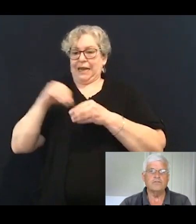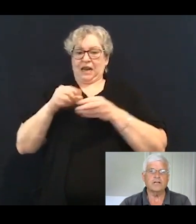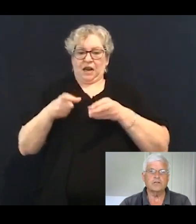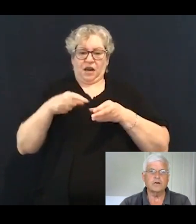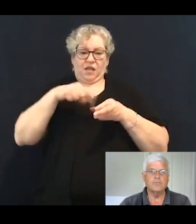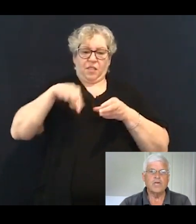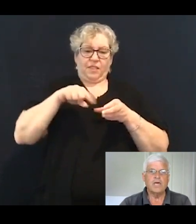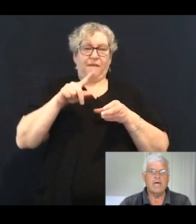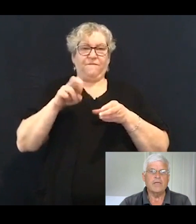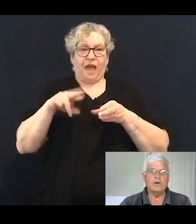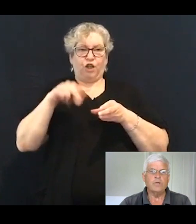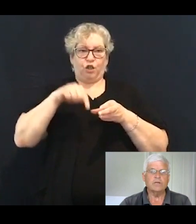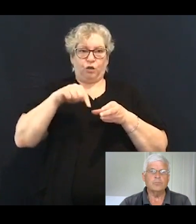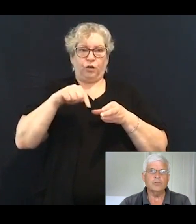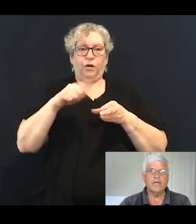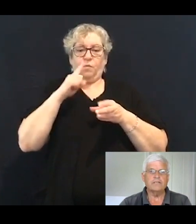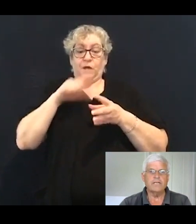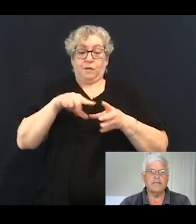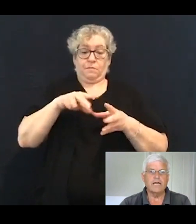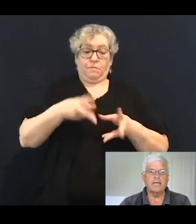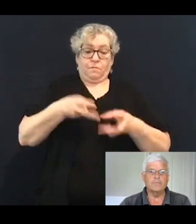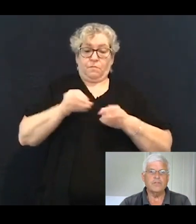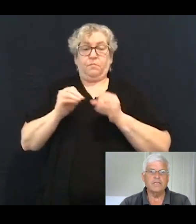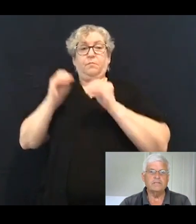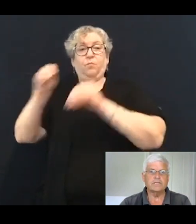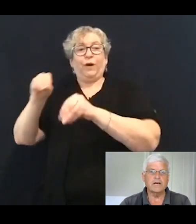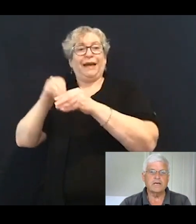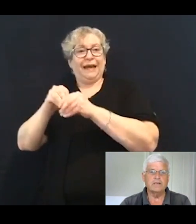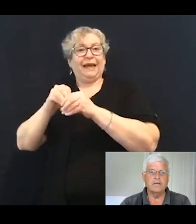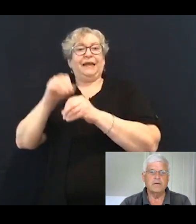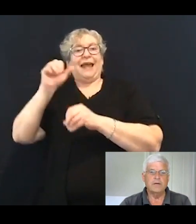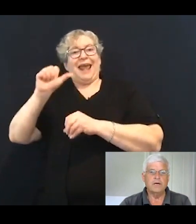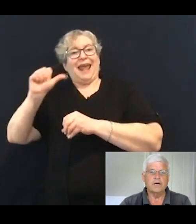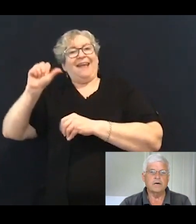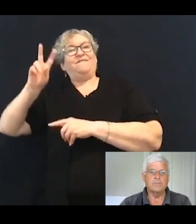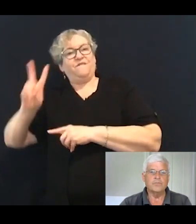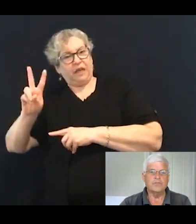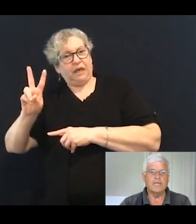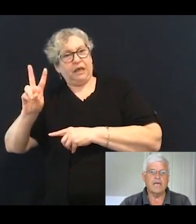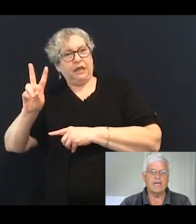And then we can put that DNA inside the AAV,